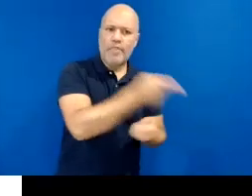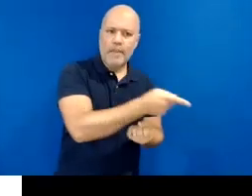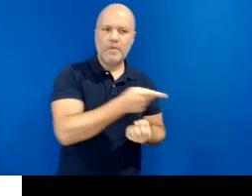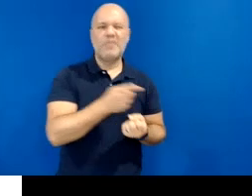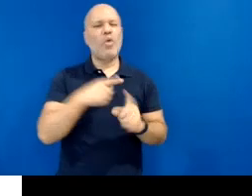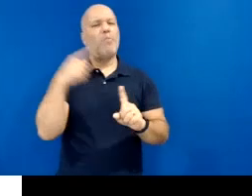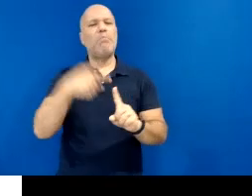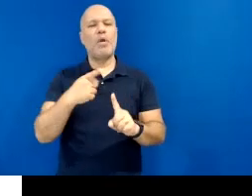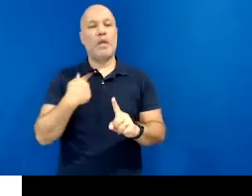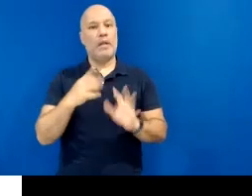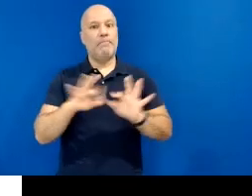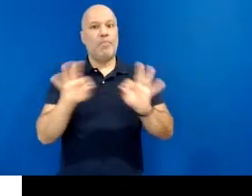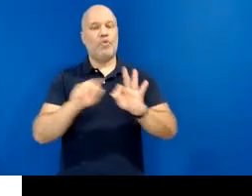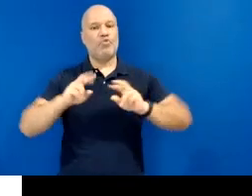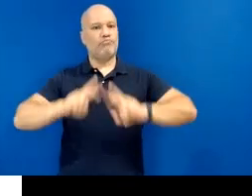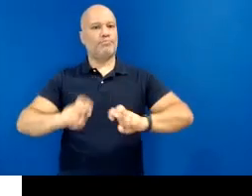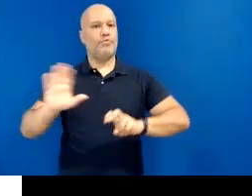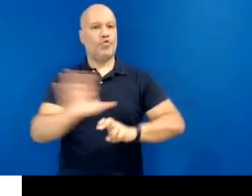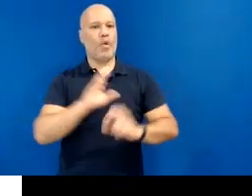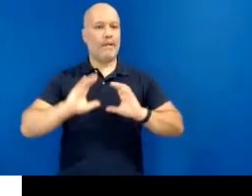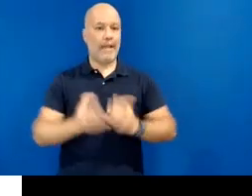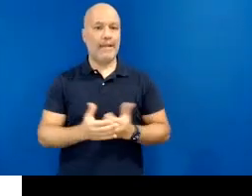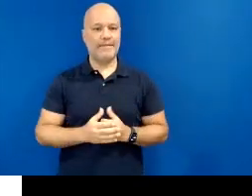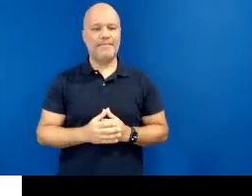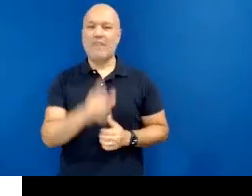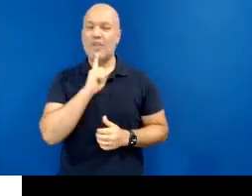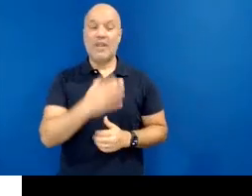I, I wanted to say, you know, I have such strong feelings about this,